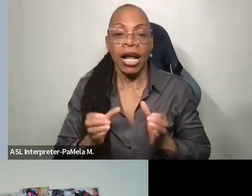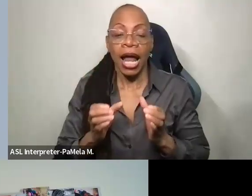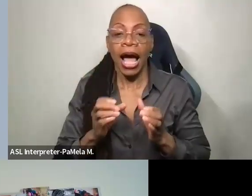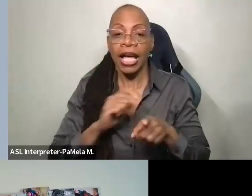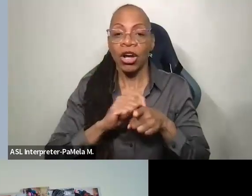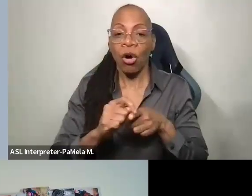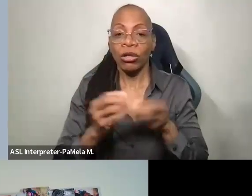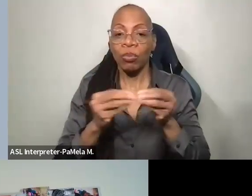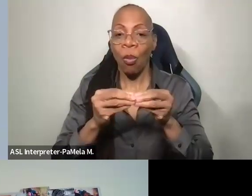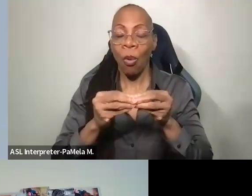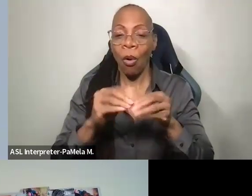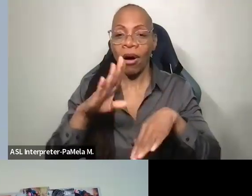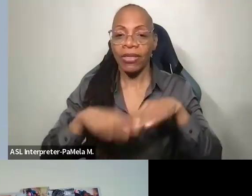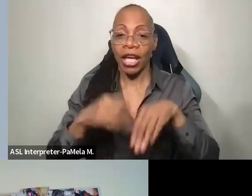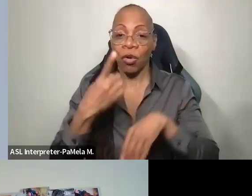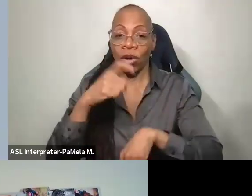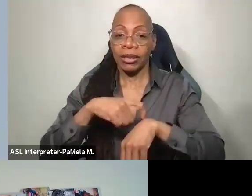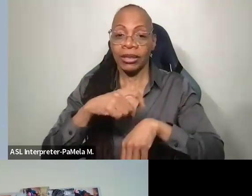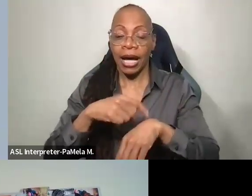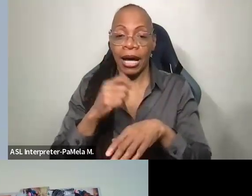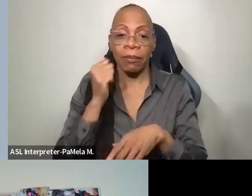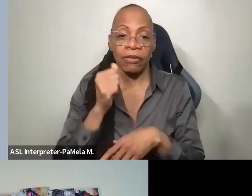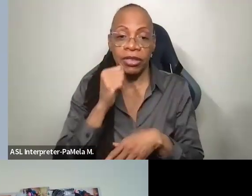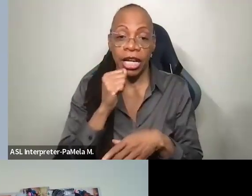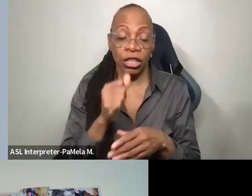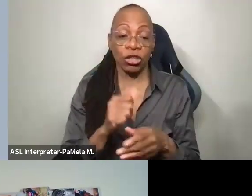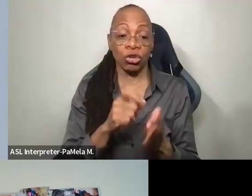do we record each time or is once daily sufficient?"